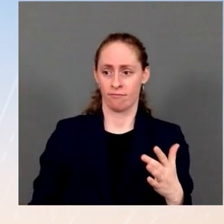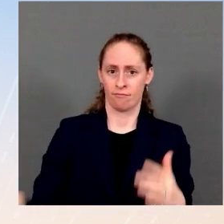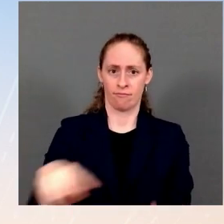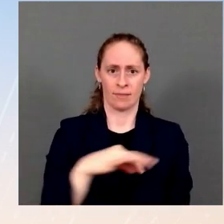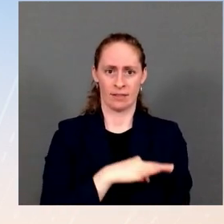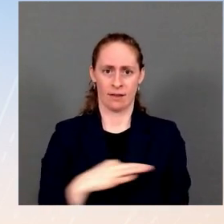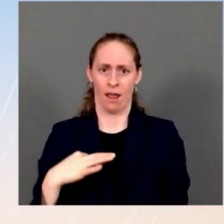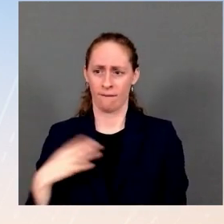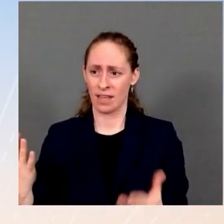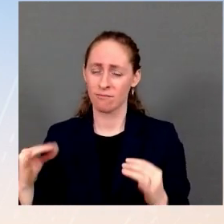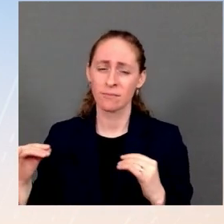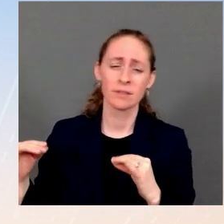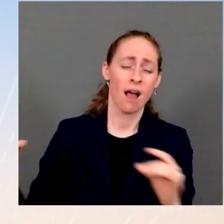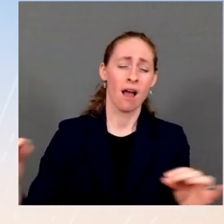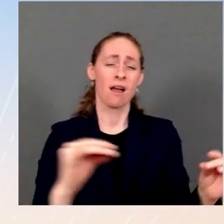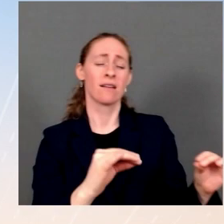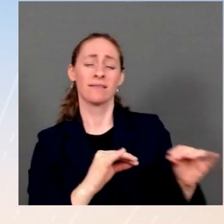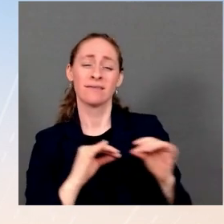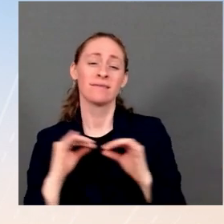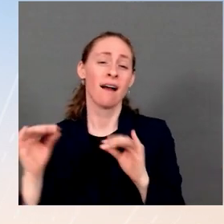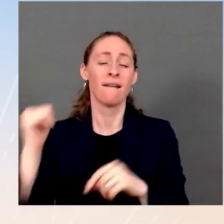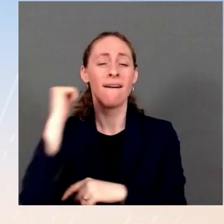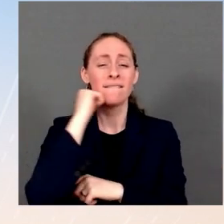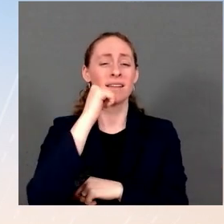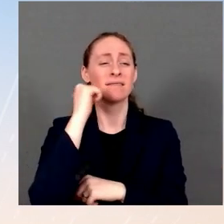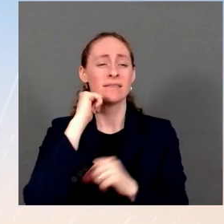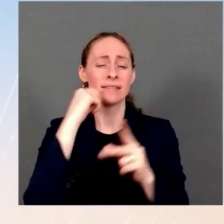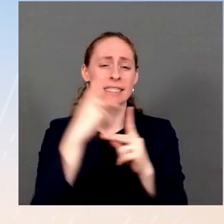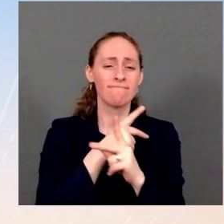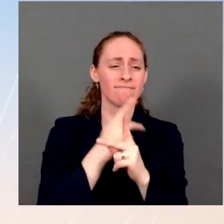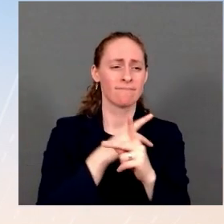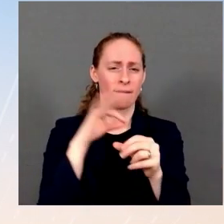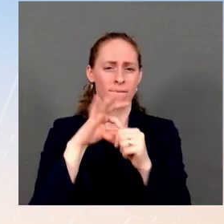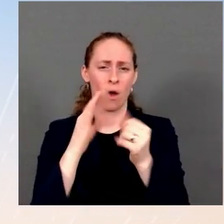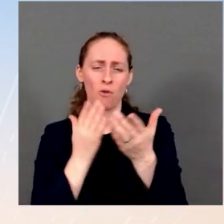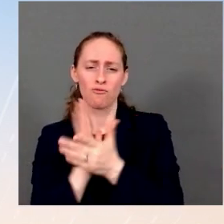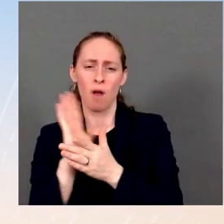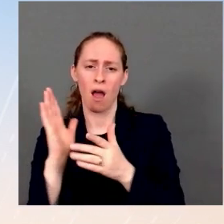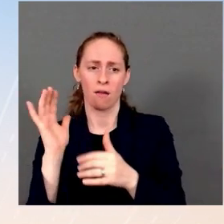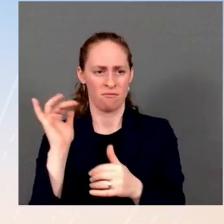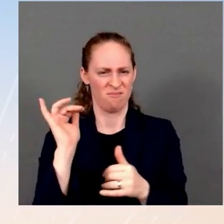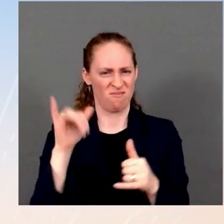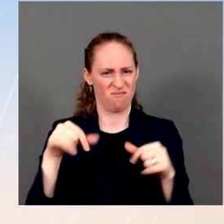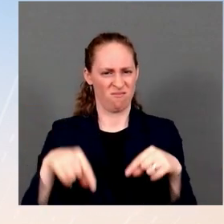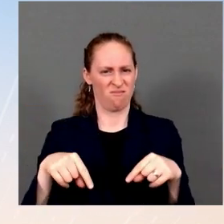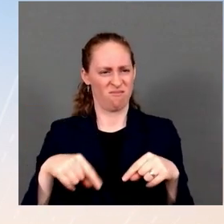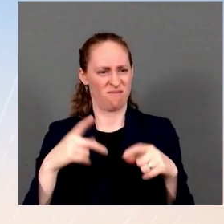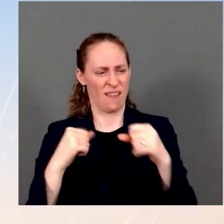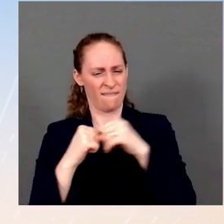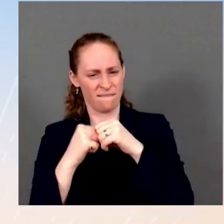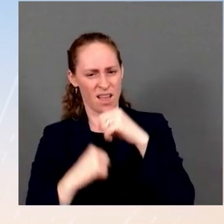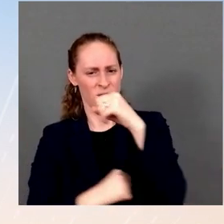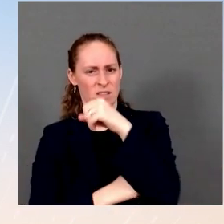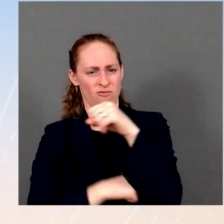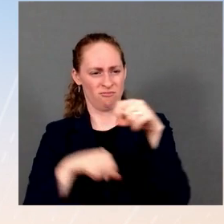You all heard the President speak about this at length at the 10th anniversary of MLK's Memorial, which is very -- which was not too long ago,